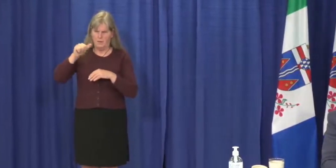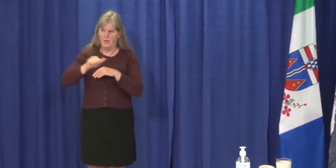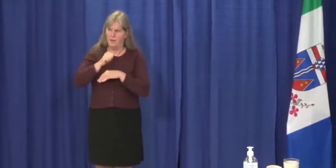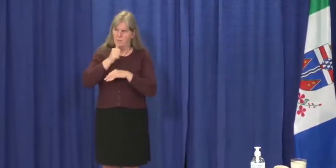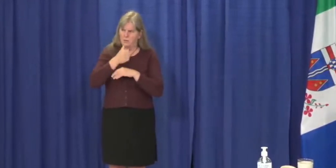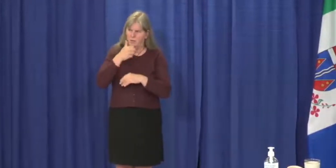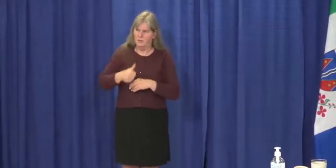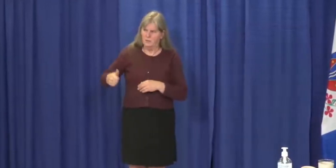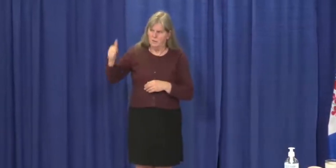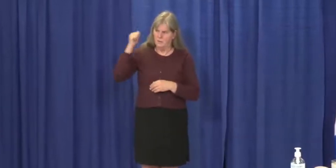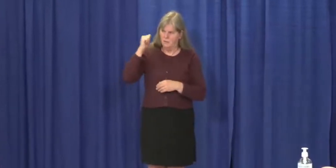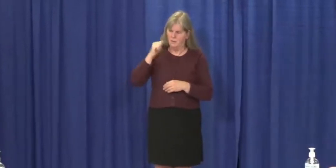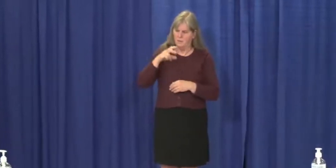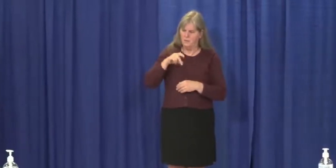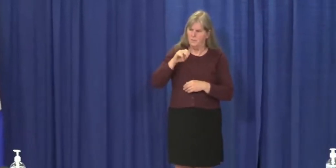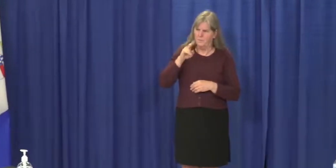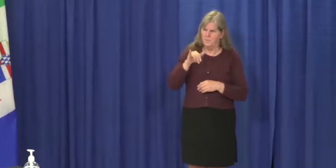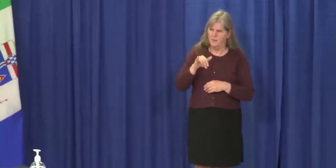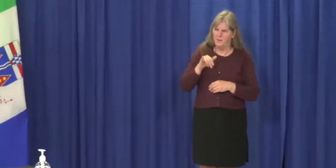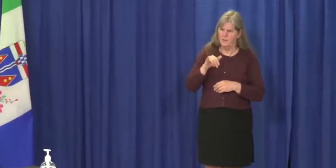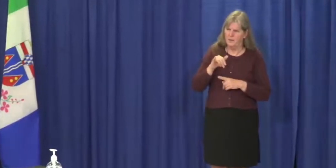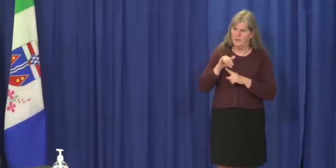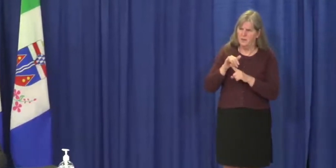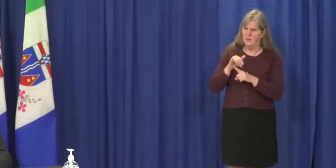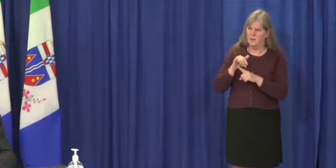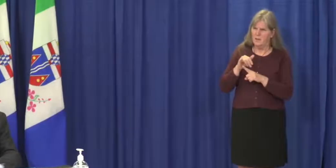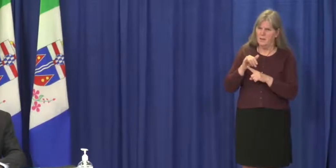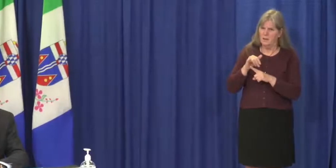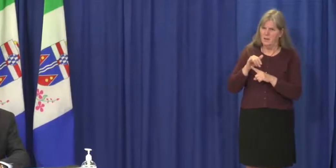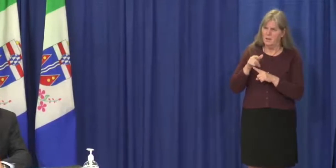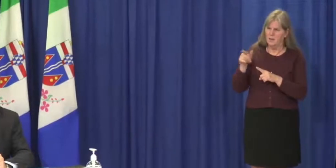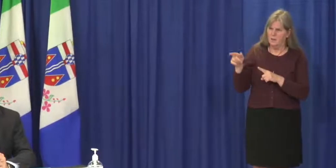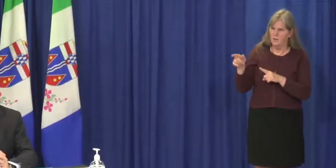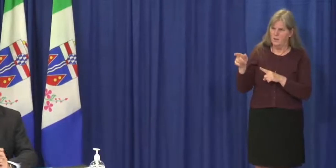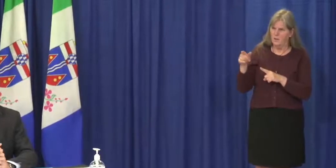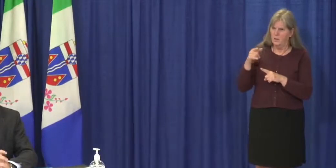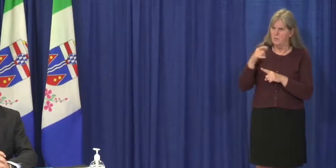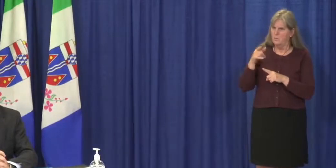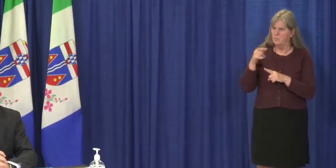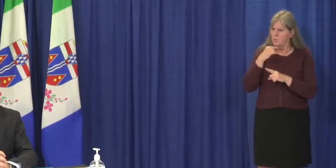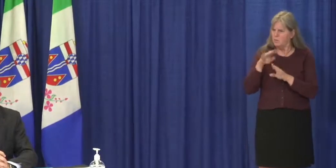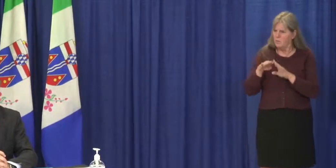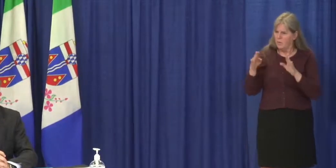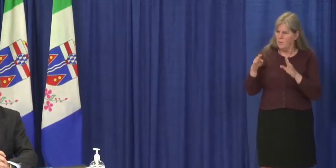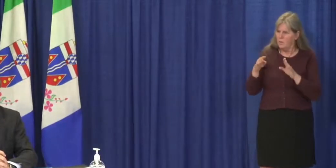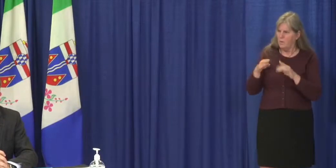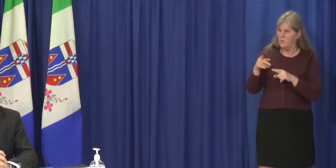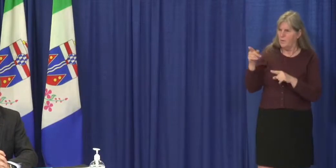during his next conversation with the Prime Minister. Given you are looking ahead at ending the state of emergency